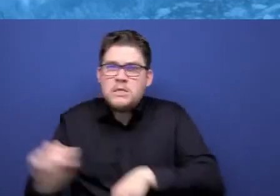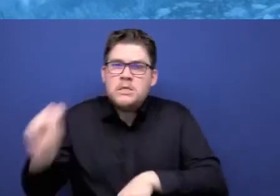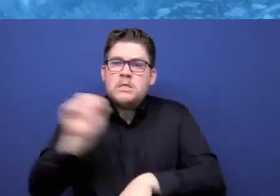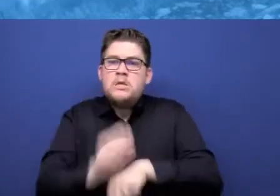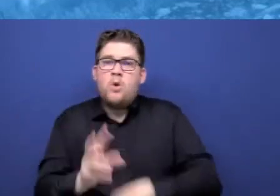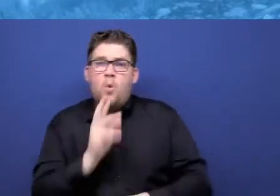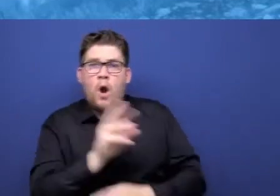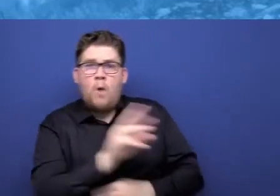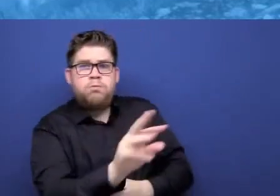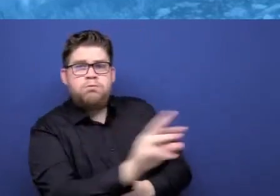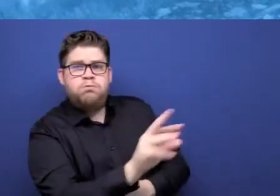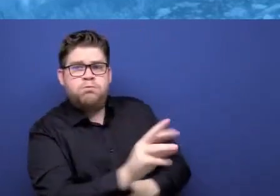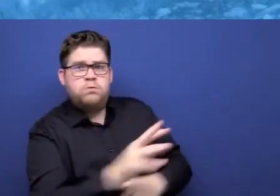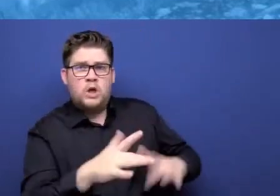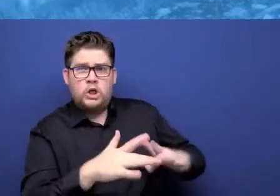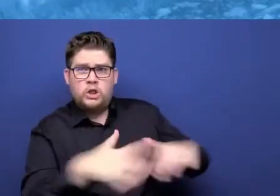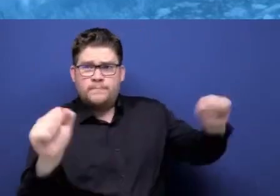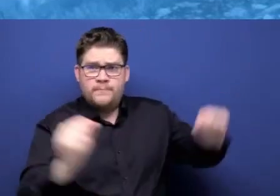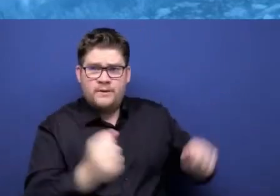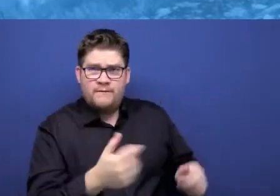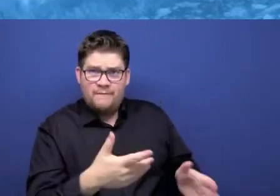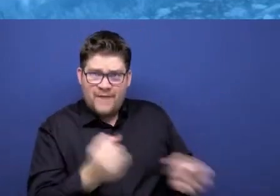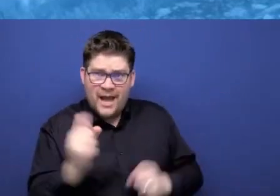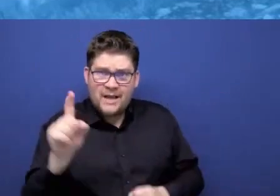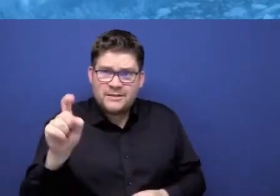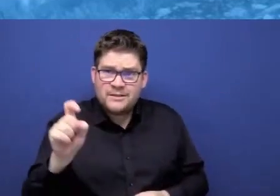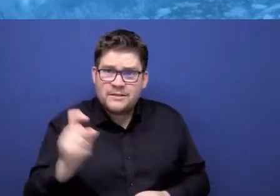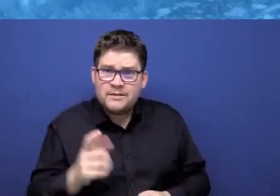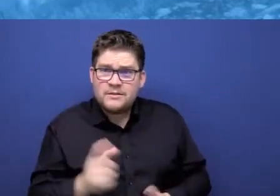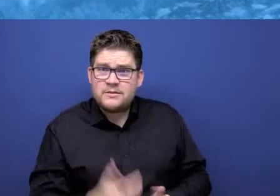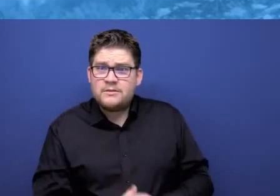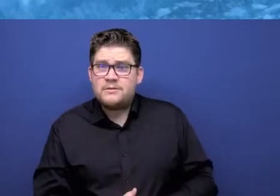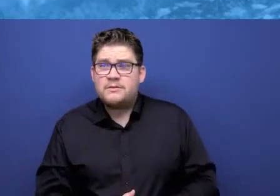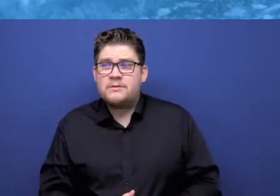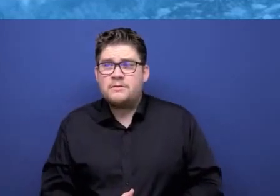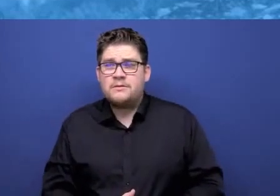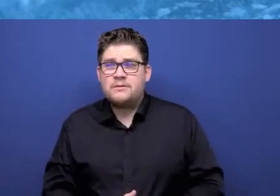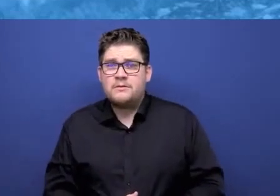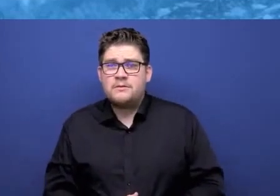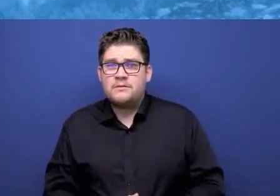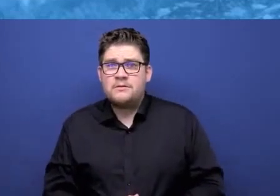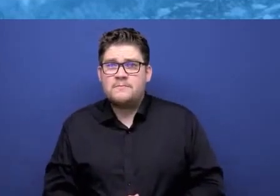fire, so. How do you plan on?